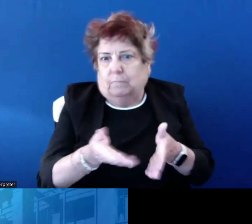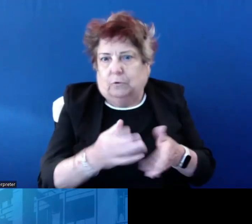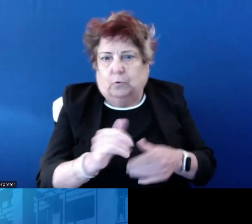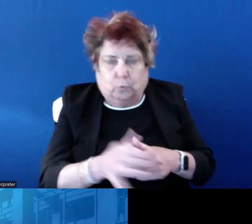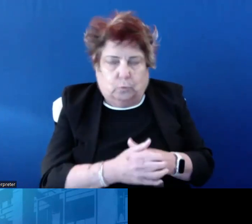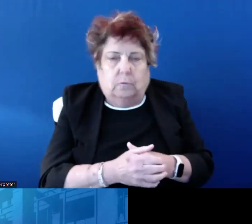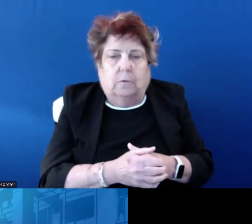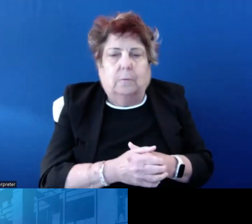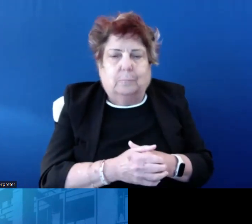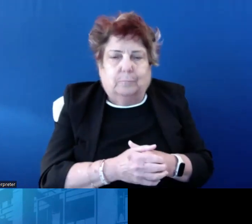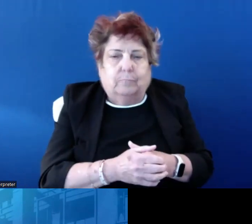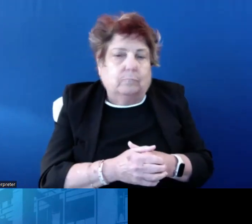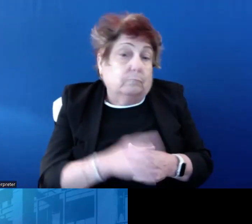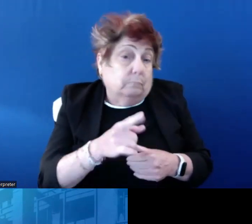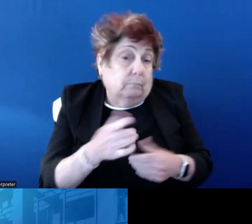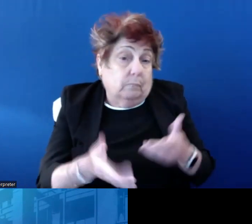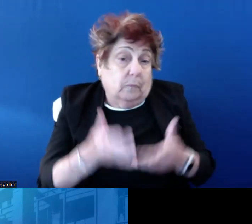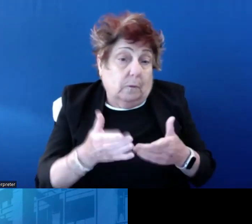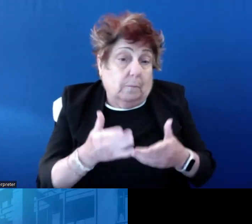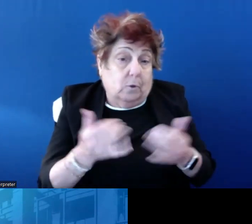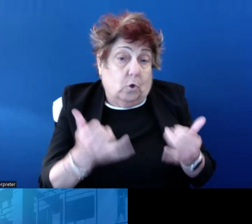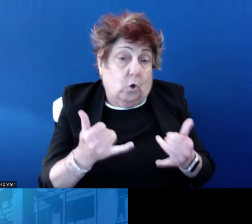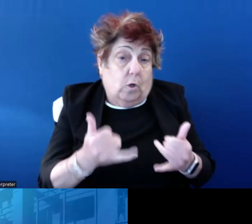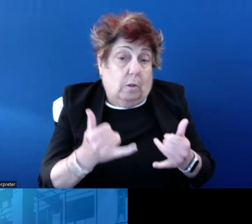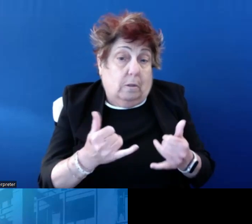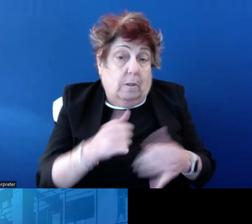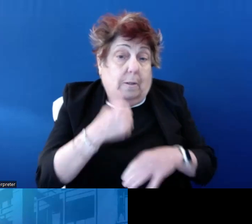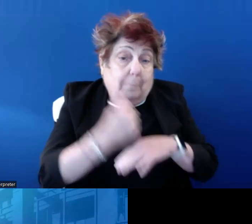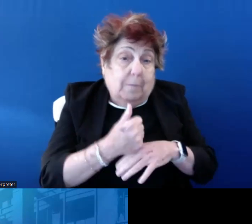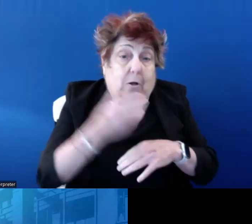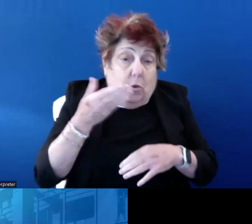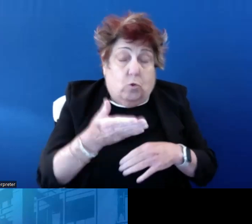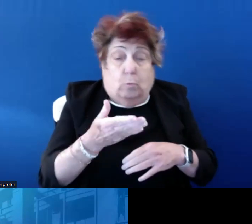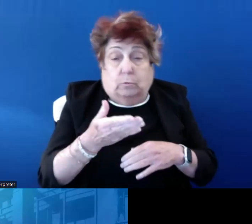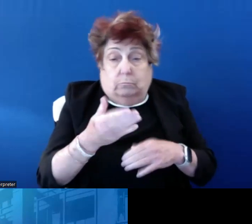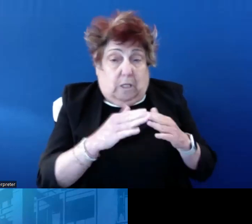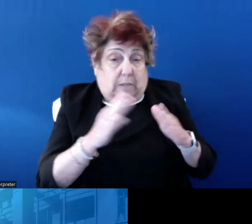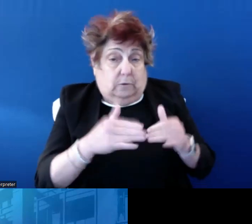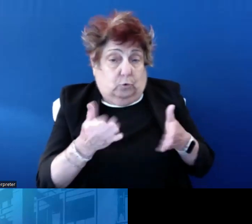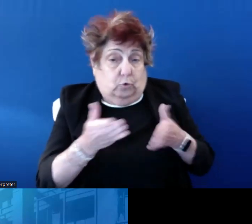also currently implementing housing-related services and support under those two